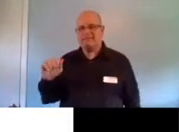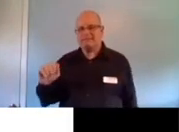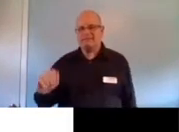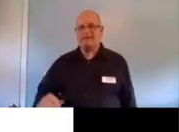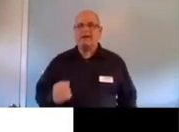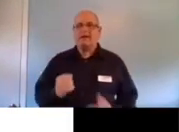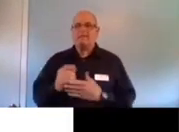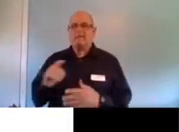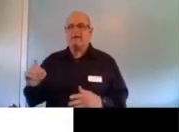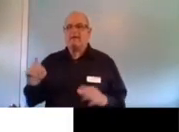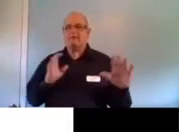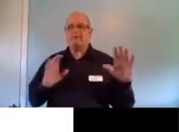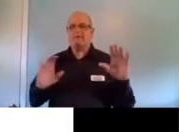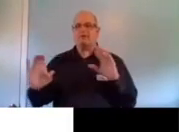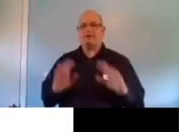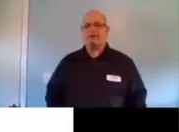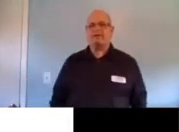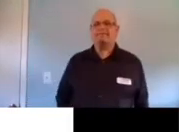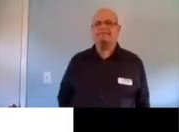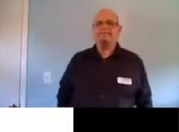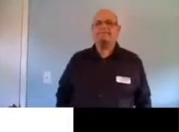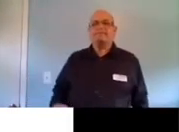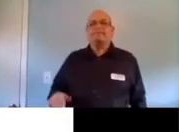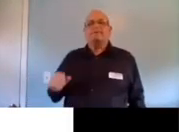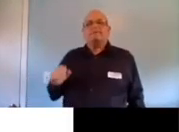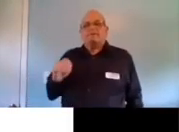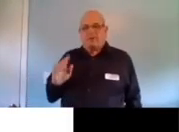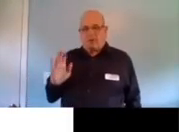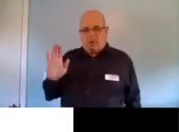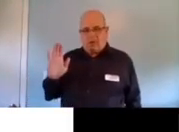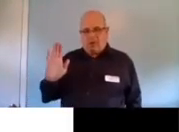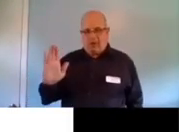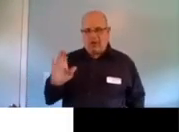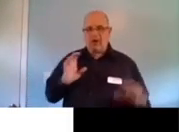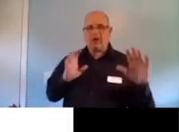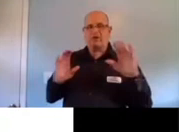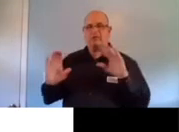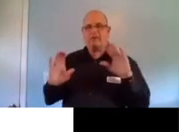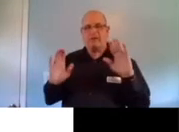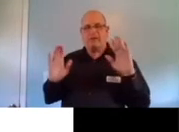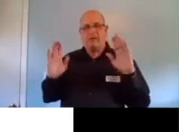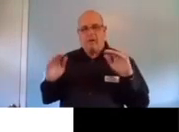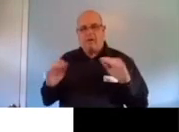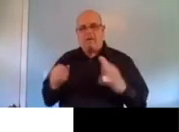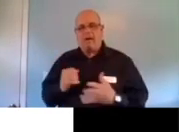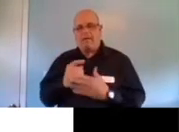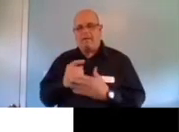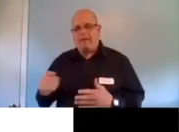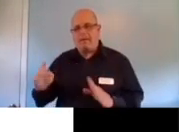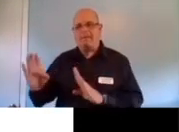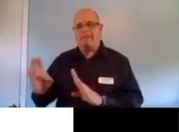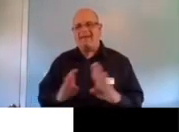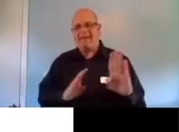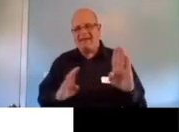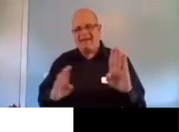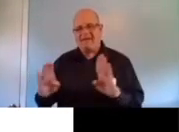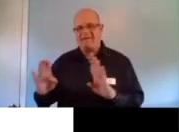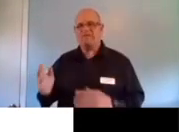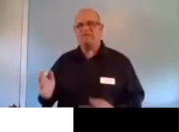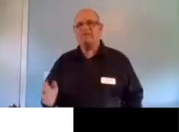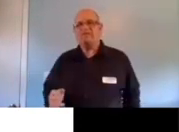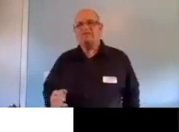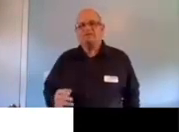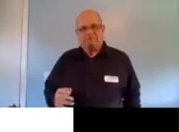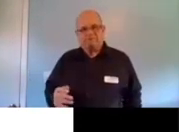a disability with communication and hopefully the device will help with the behavior because